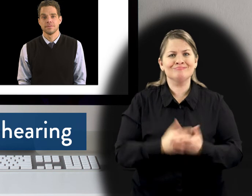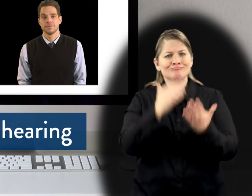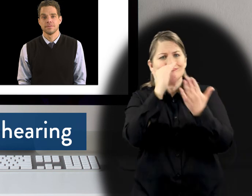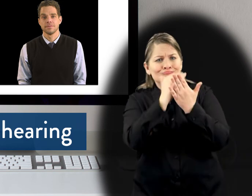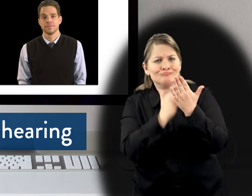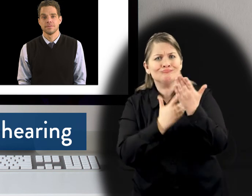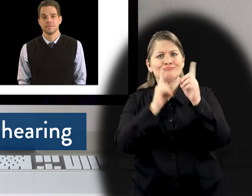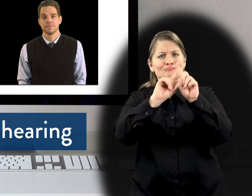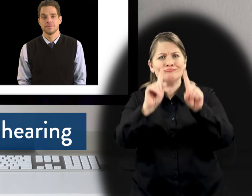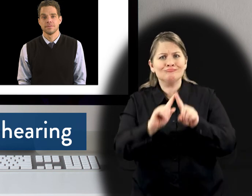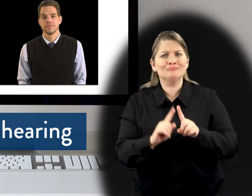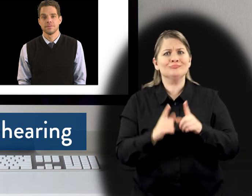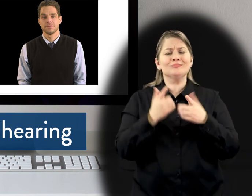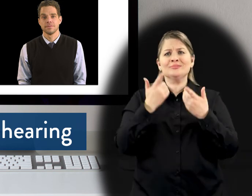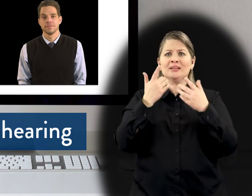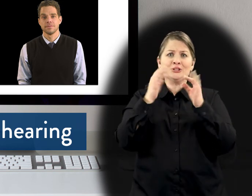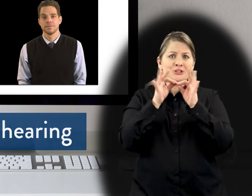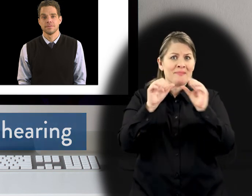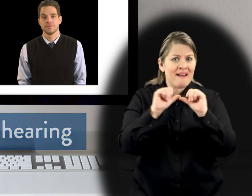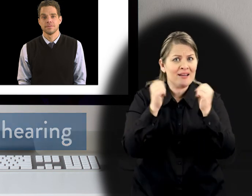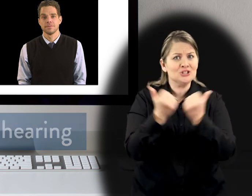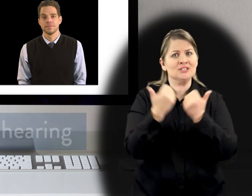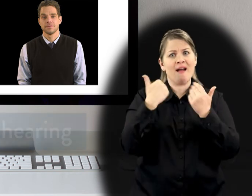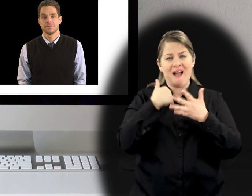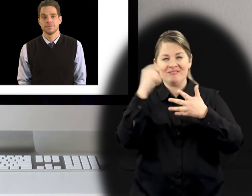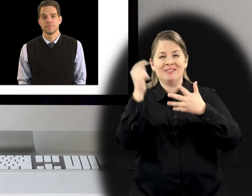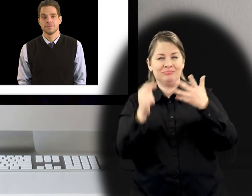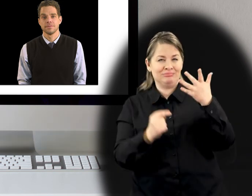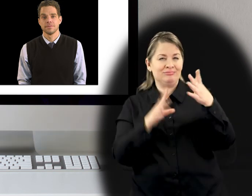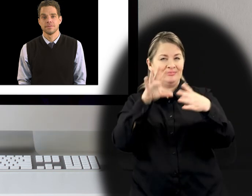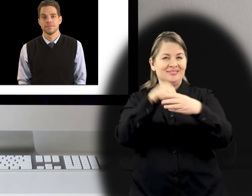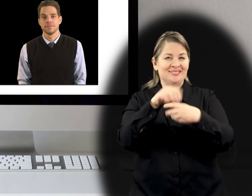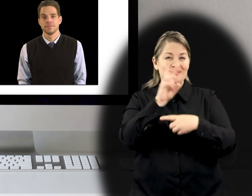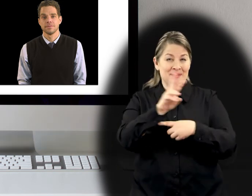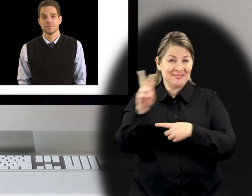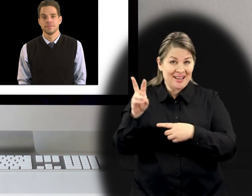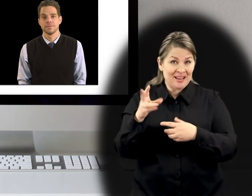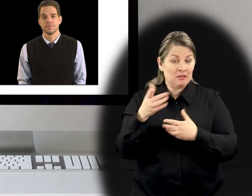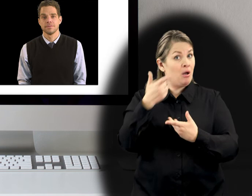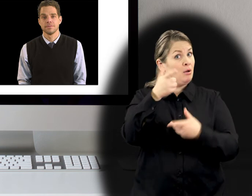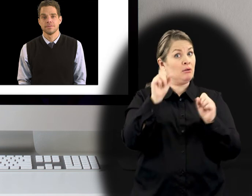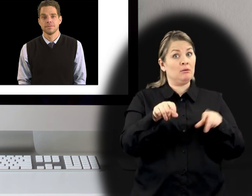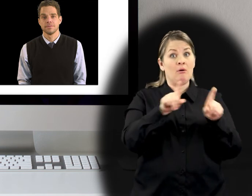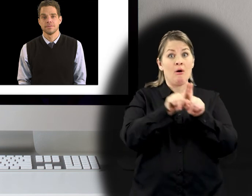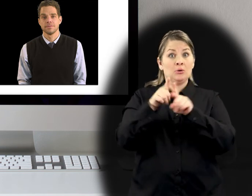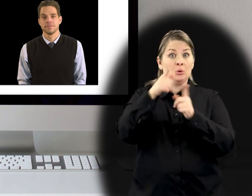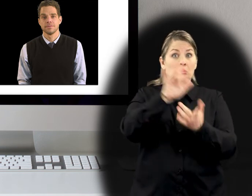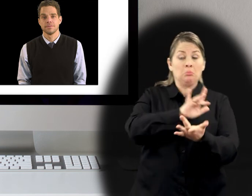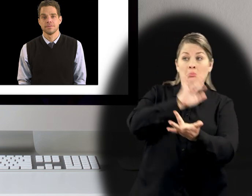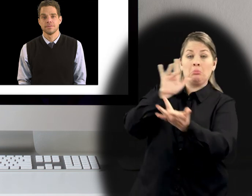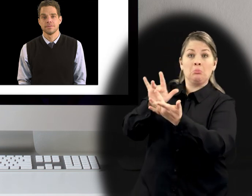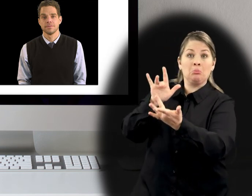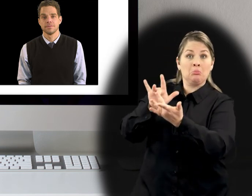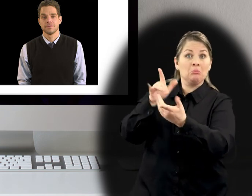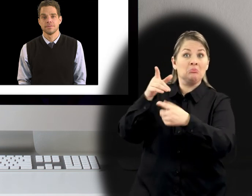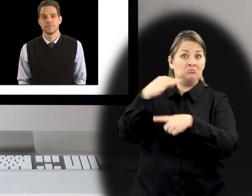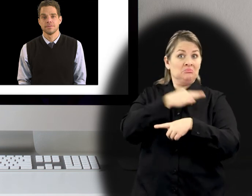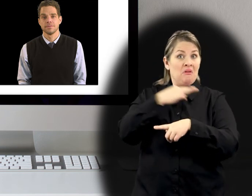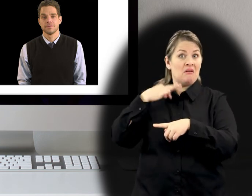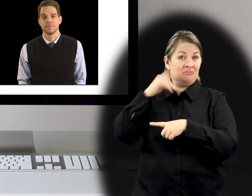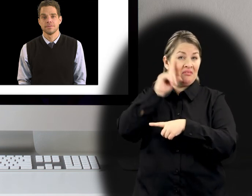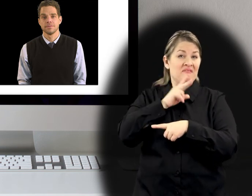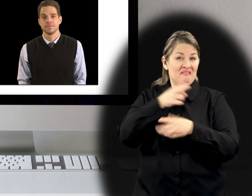You'll also find a list of qualified VRI service providers.